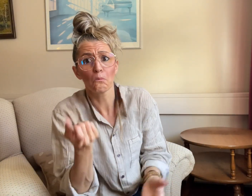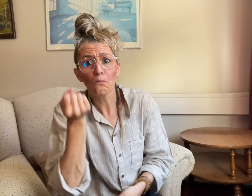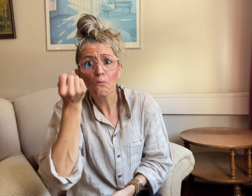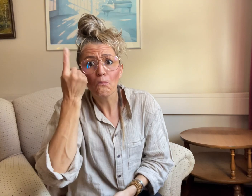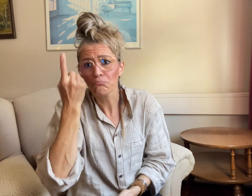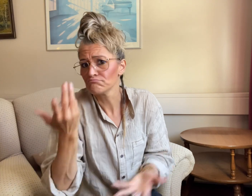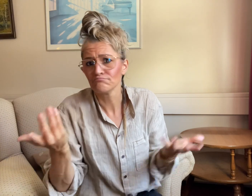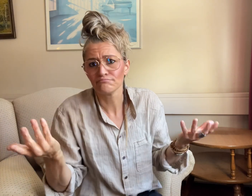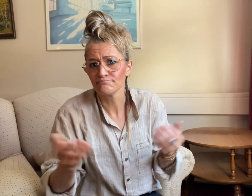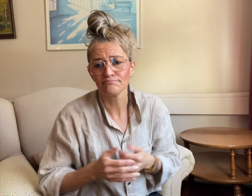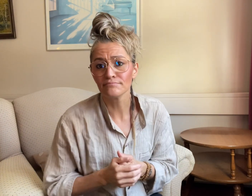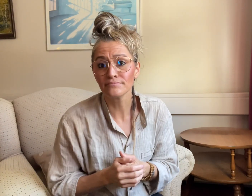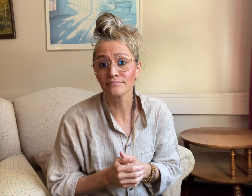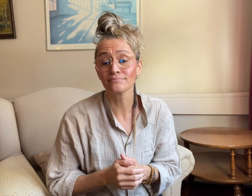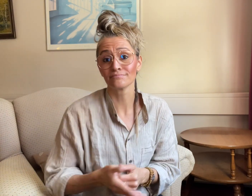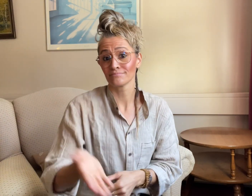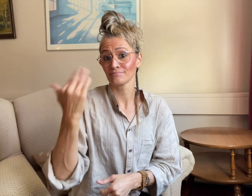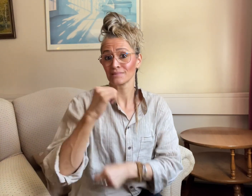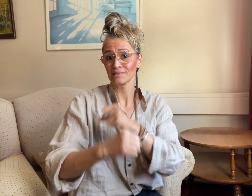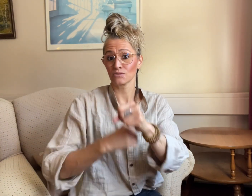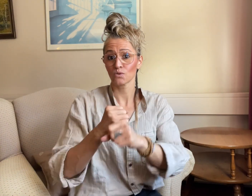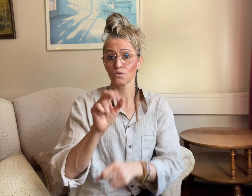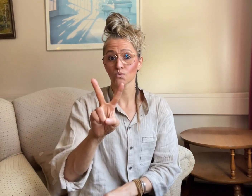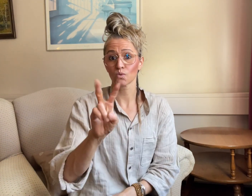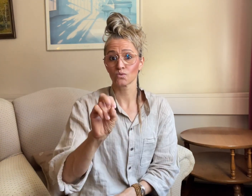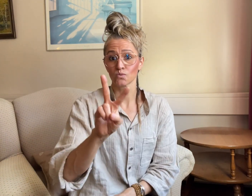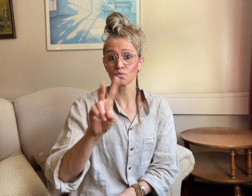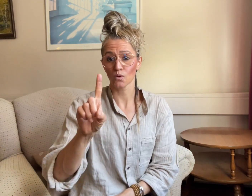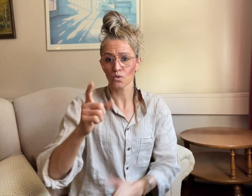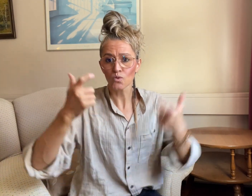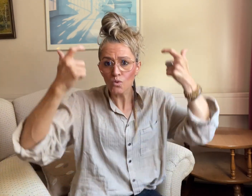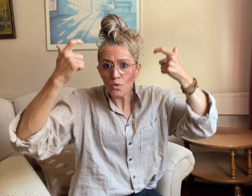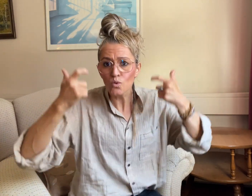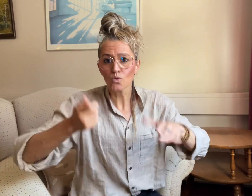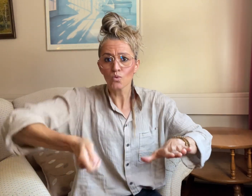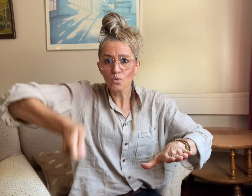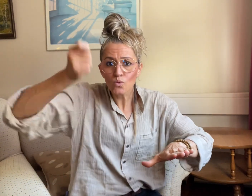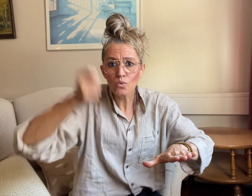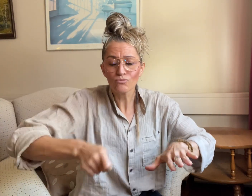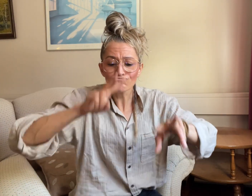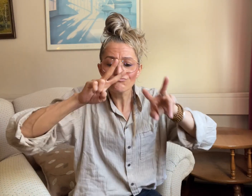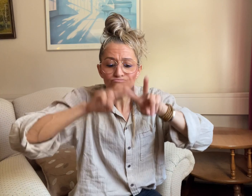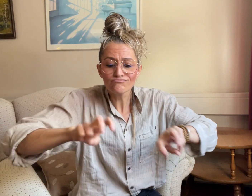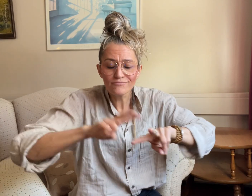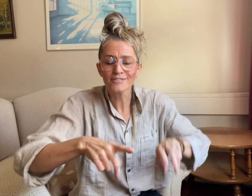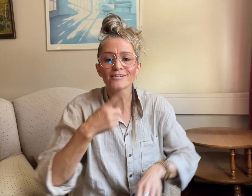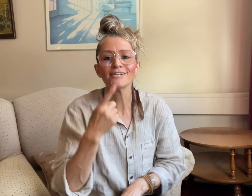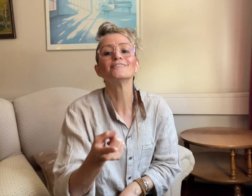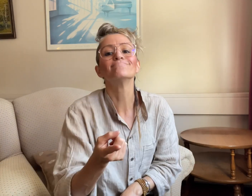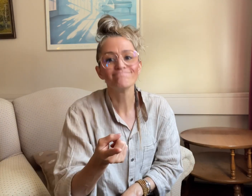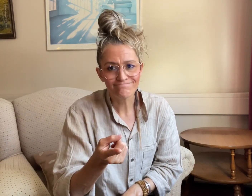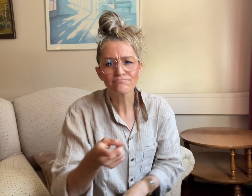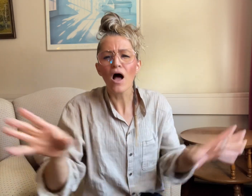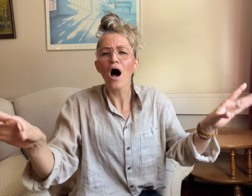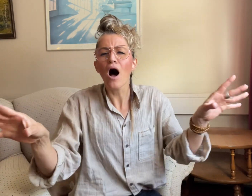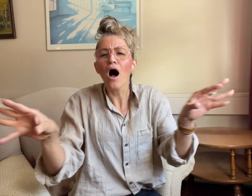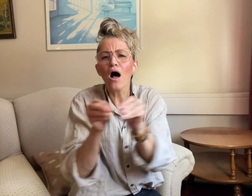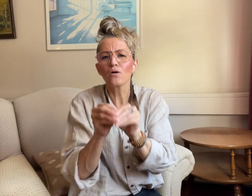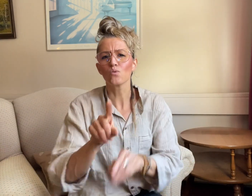the court decided that two news briefings out